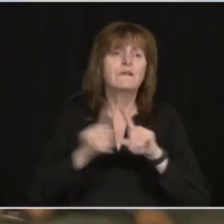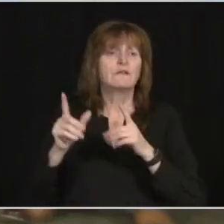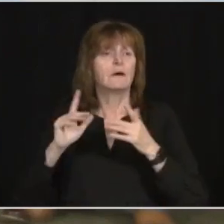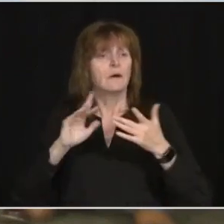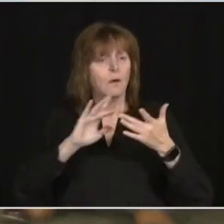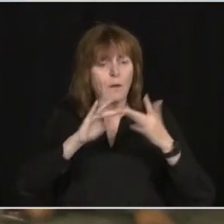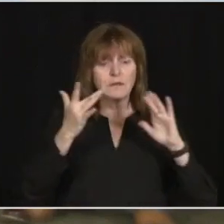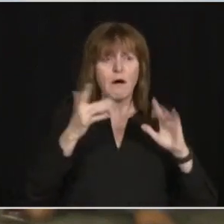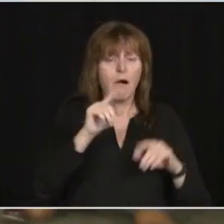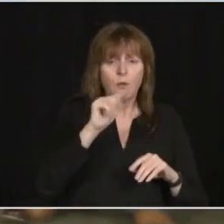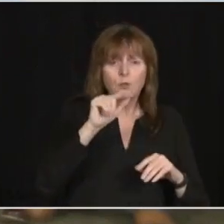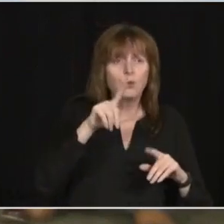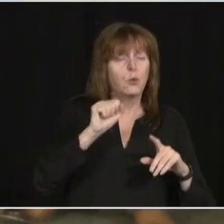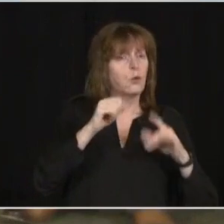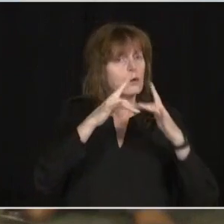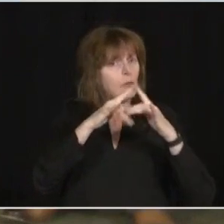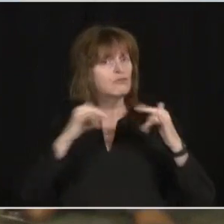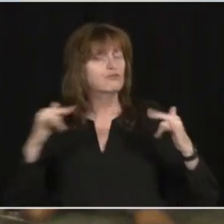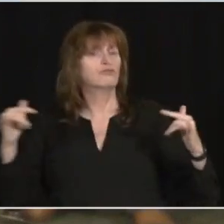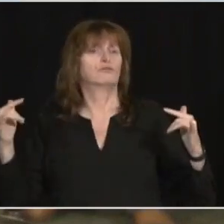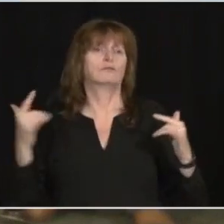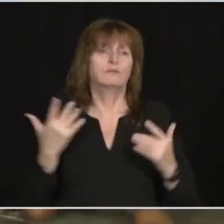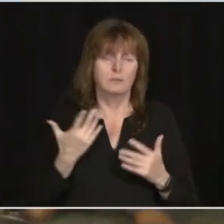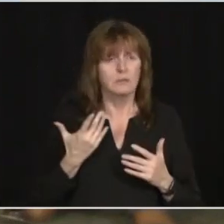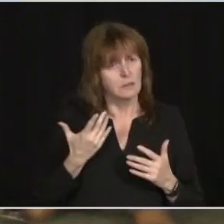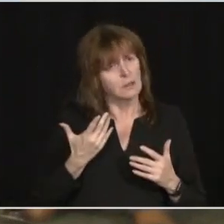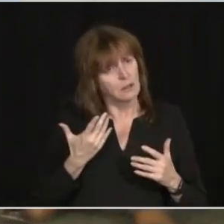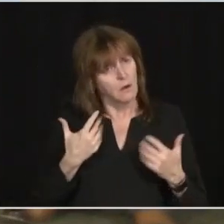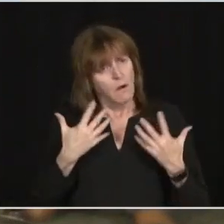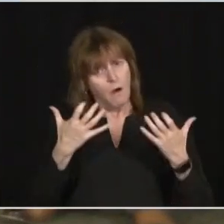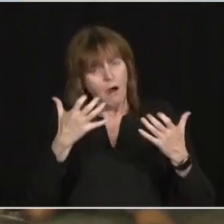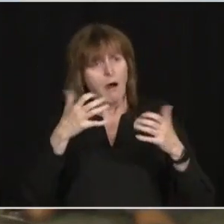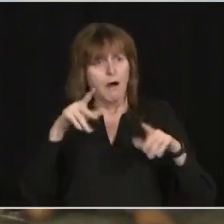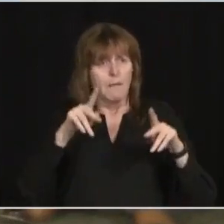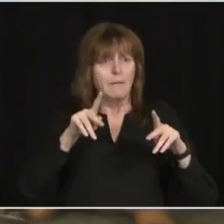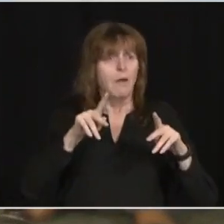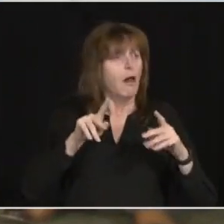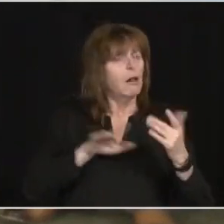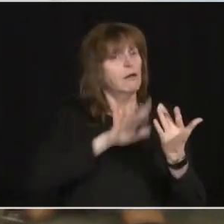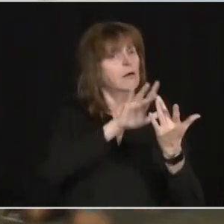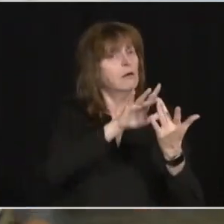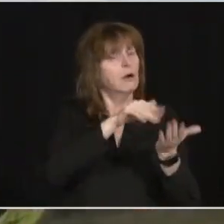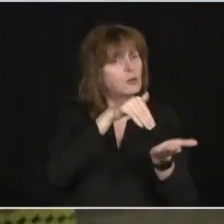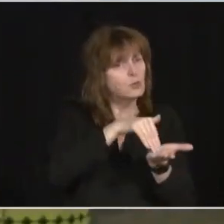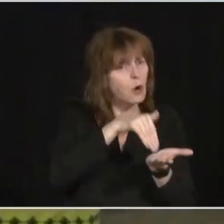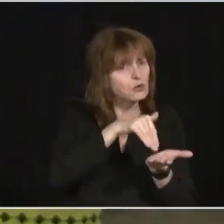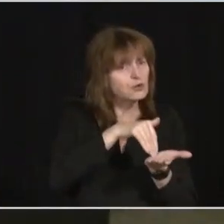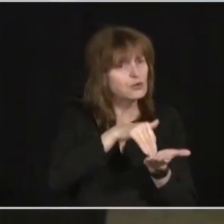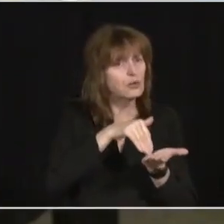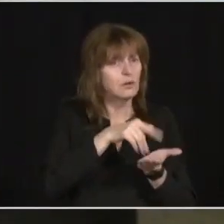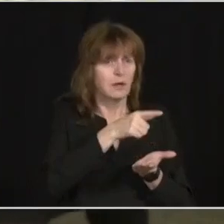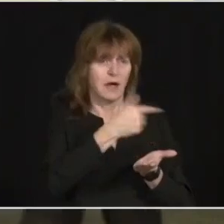their doctors by developing the K codes for OHIP. We'll do the same things with our public health system.